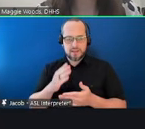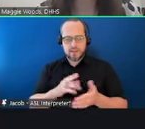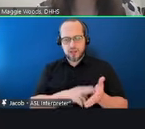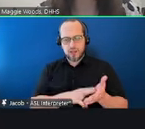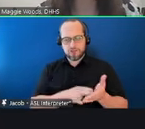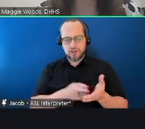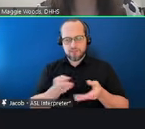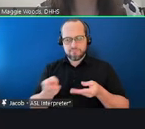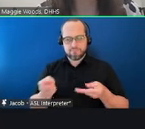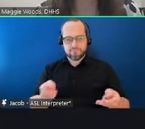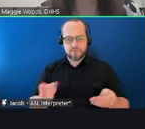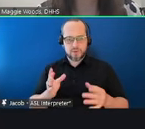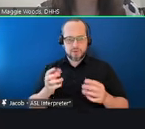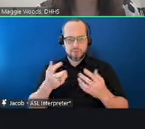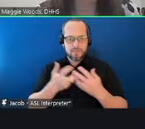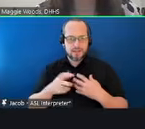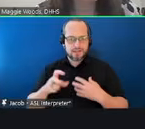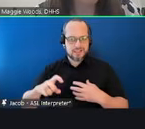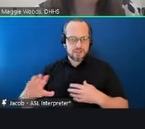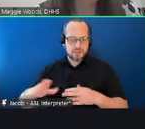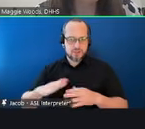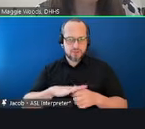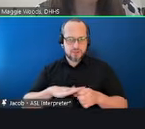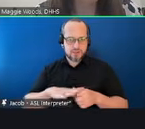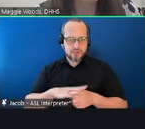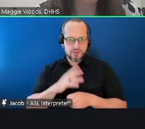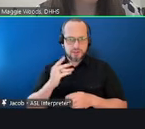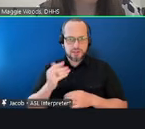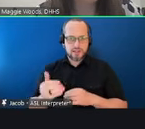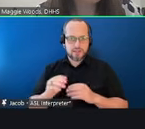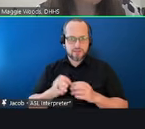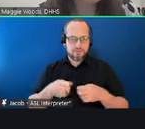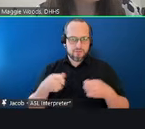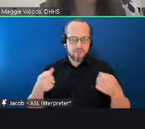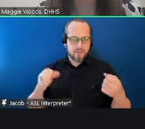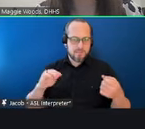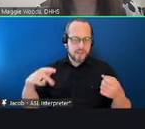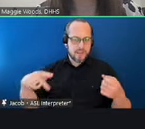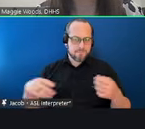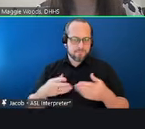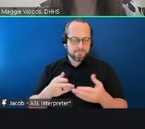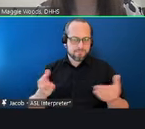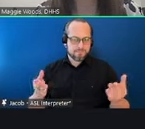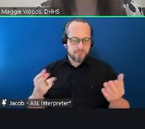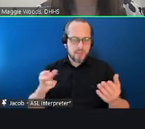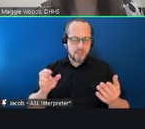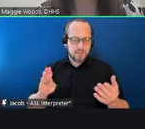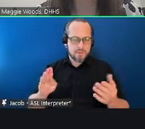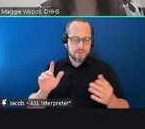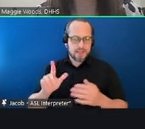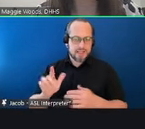you go to the next slide, you'll see a map of our hub leads um and which regions they're serving.